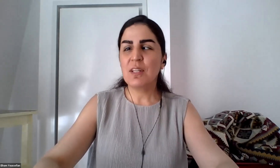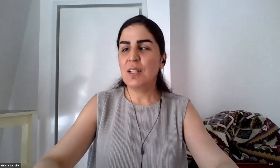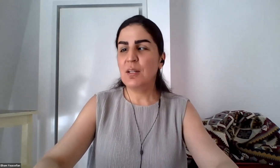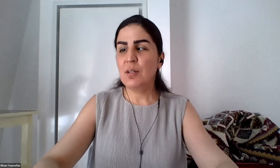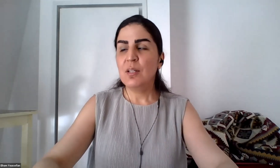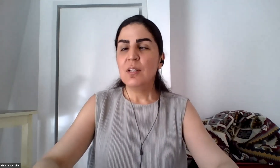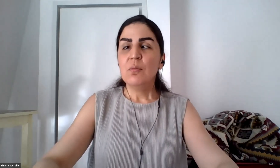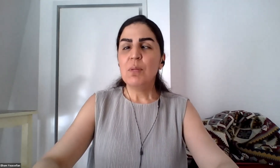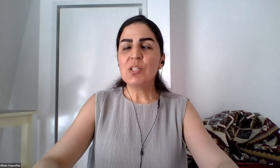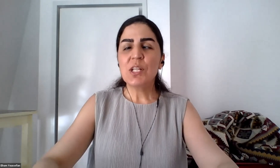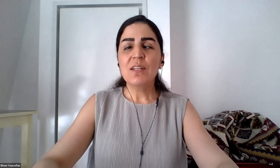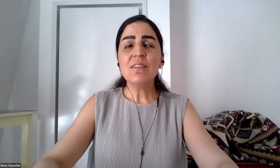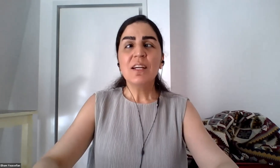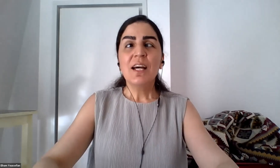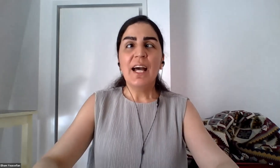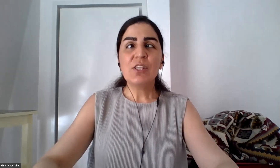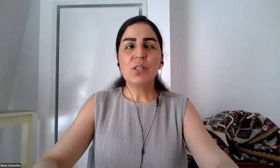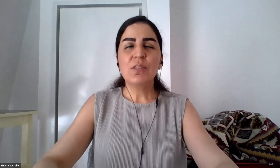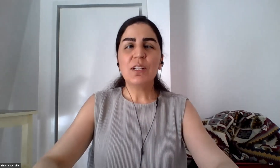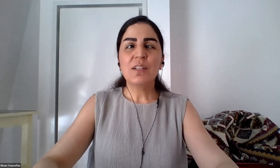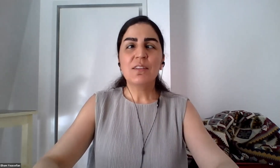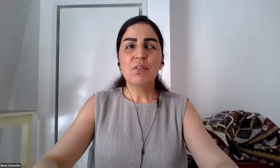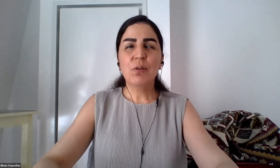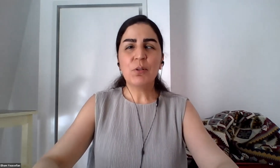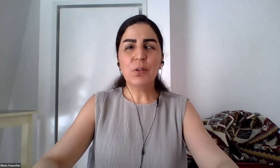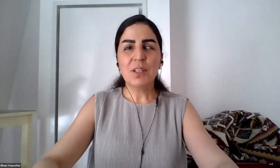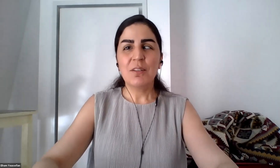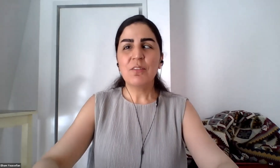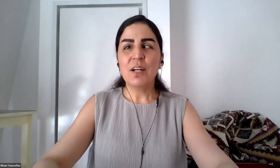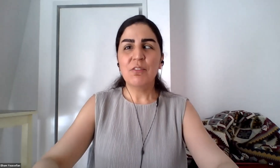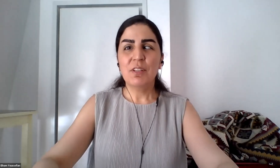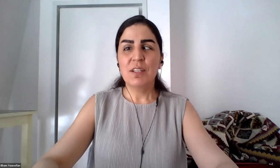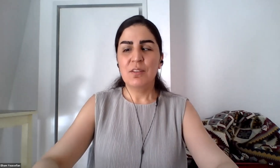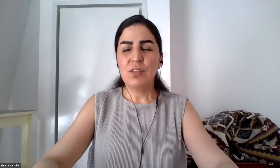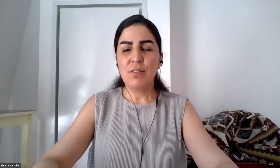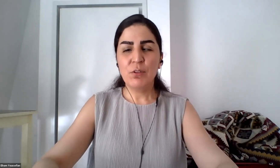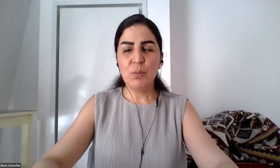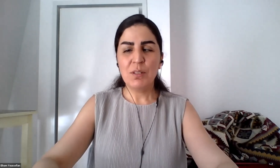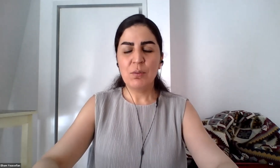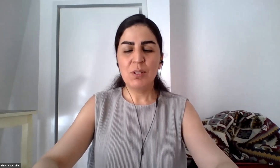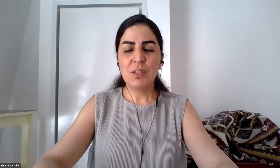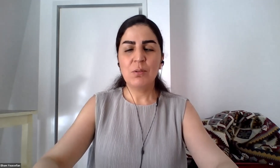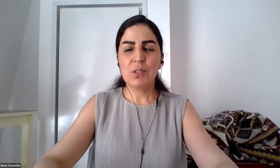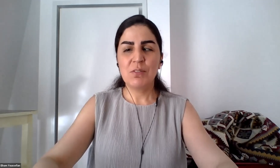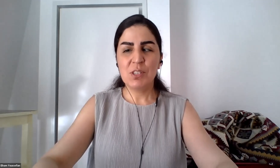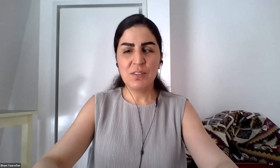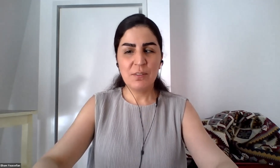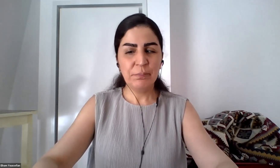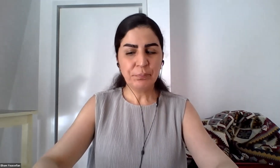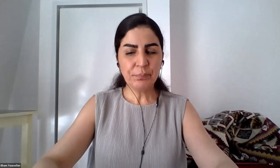comprehensive, giving the whole strategic framework that UNICEF means, as